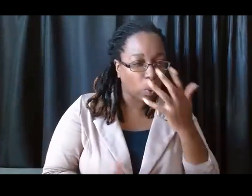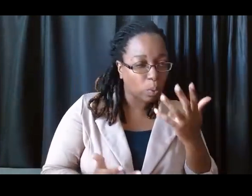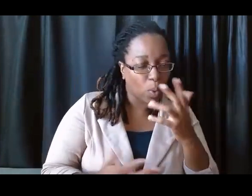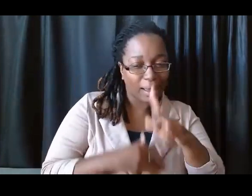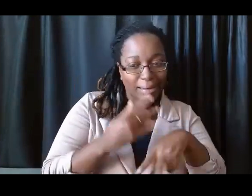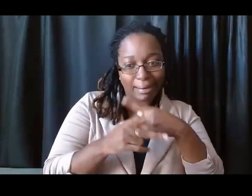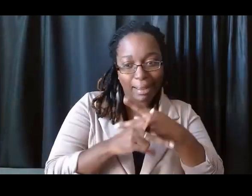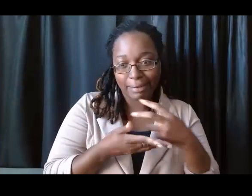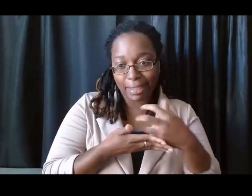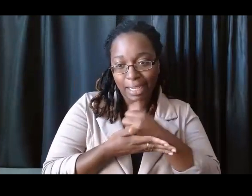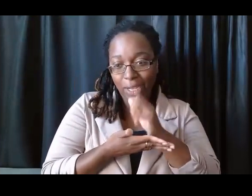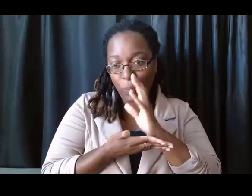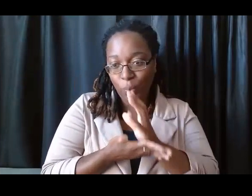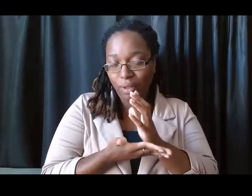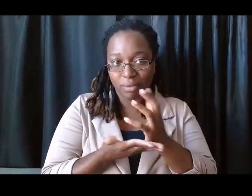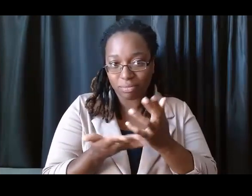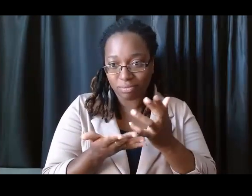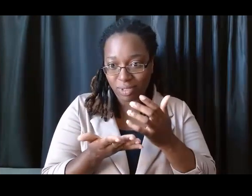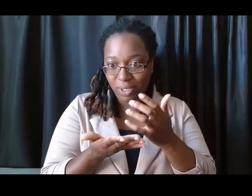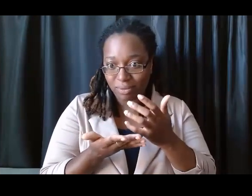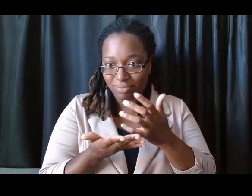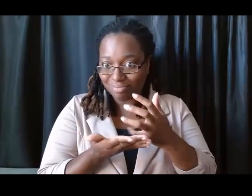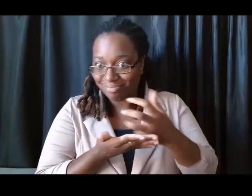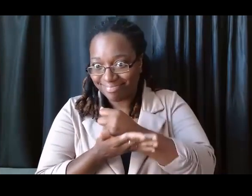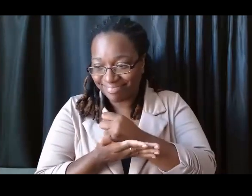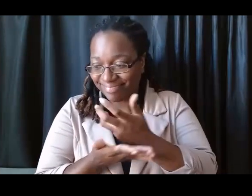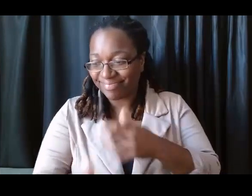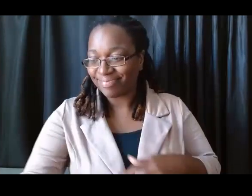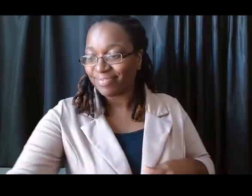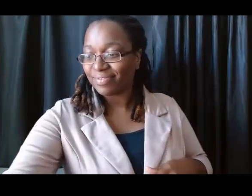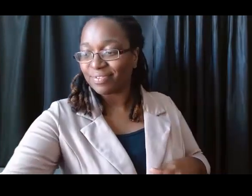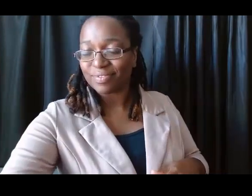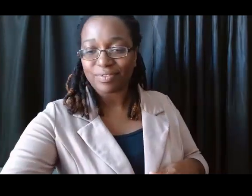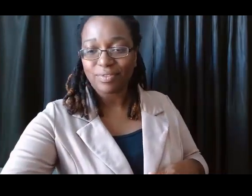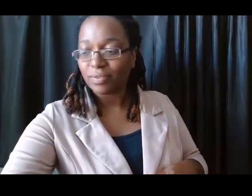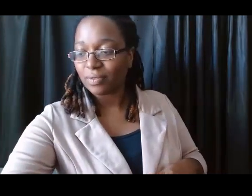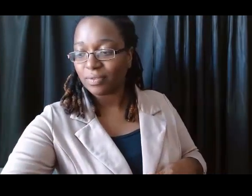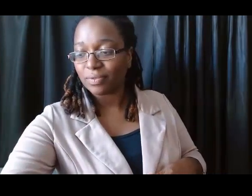So they want you to give an estimate of what you think.